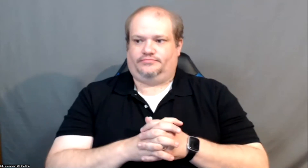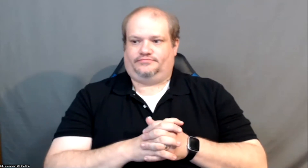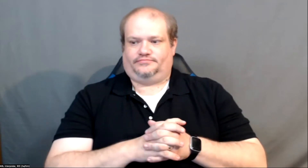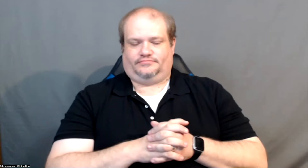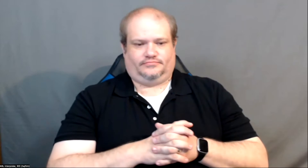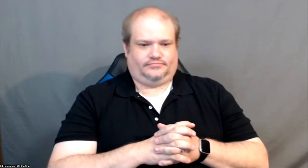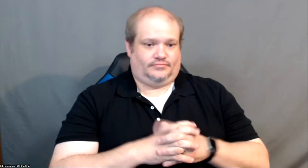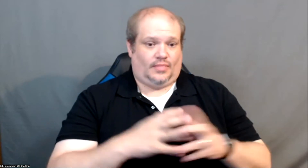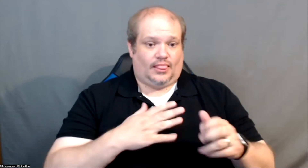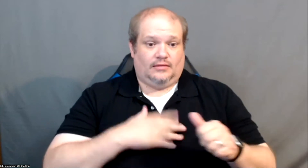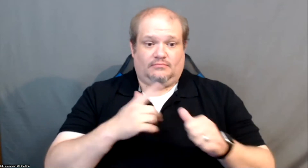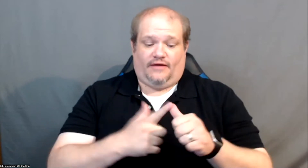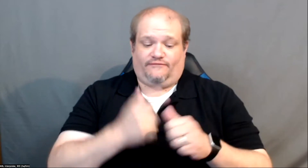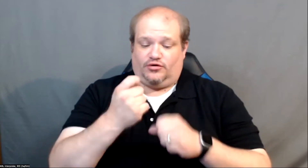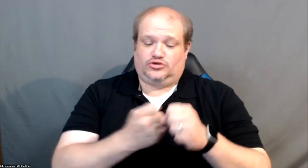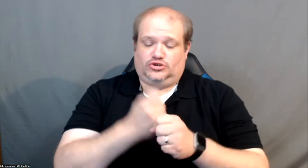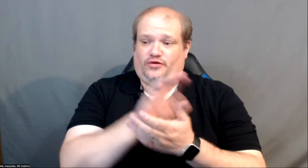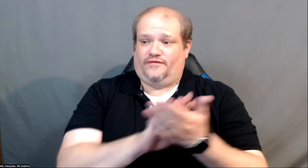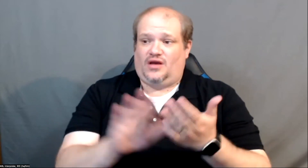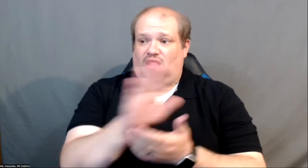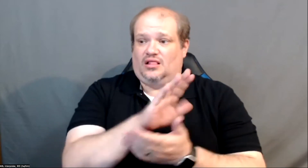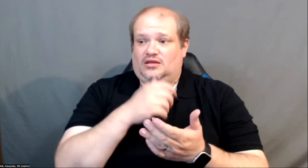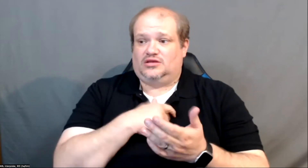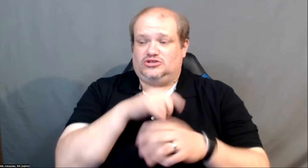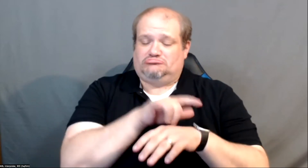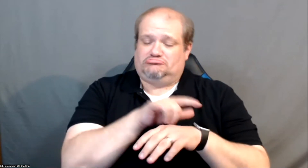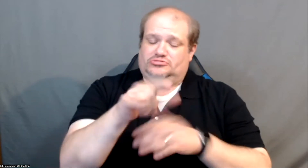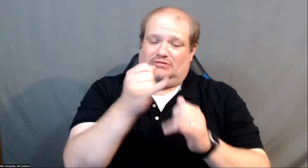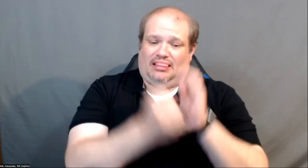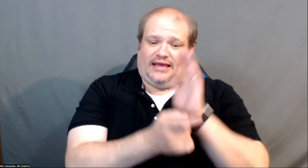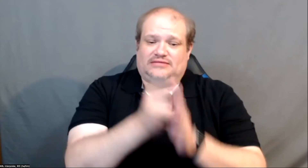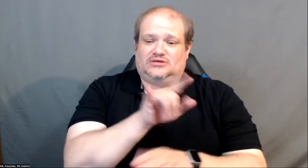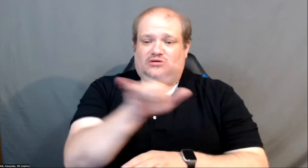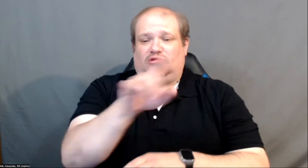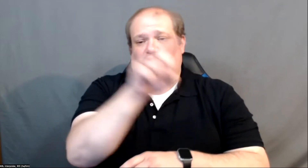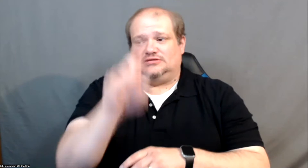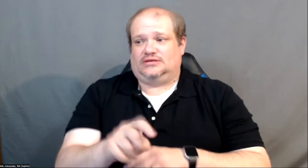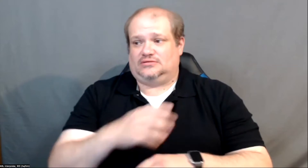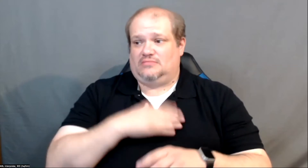my first year of college I took a short-notice flight across texas // my brother was having a